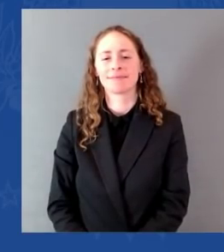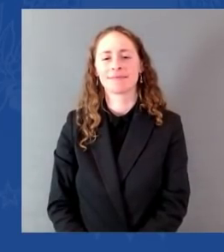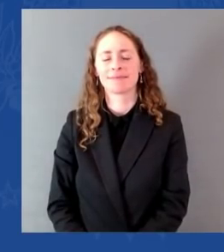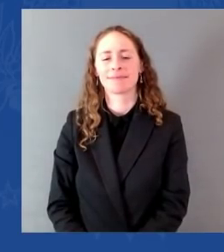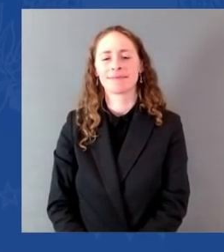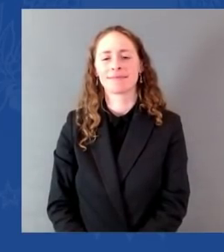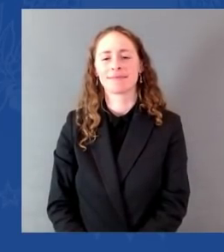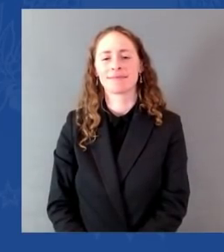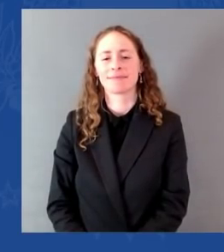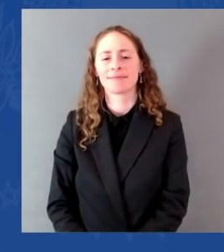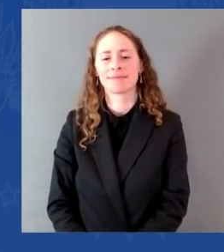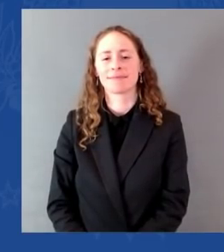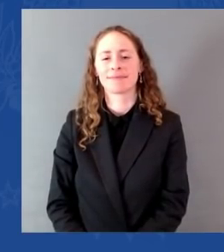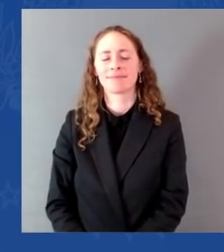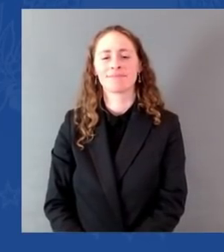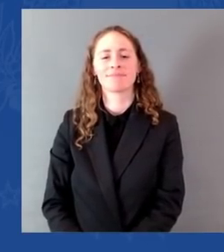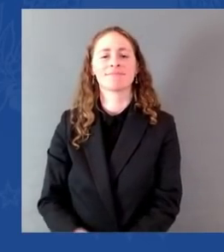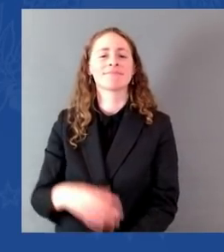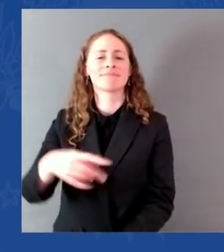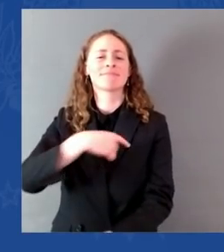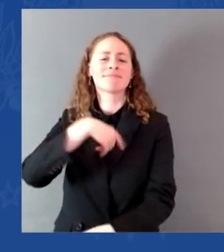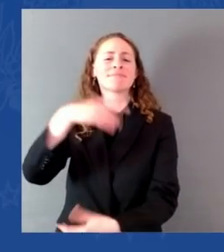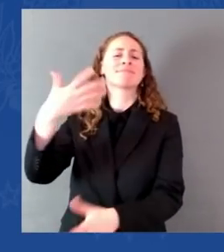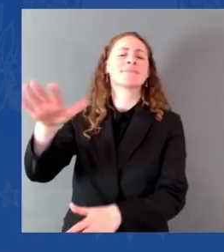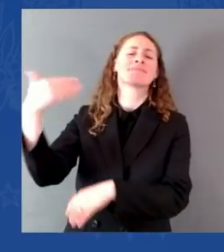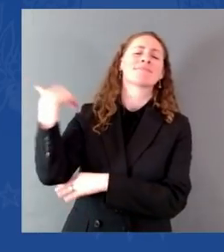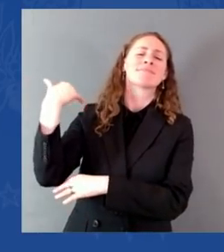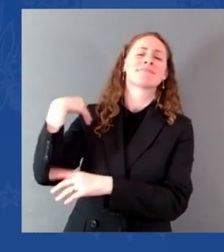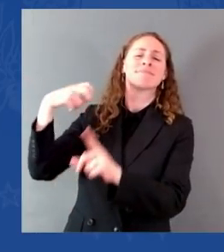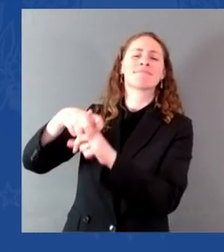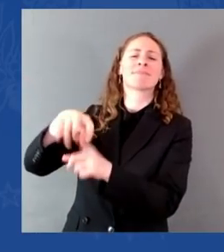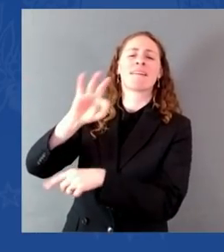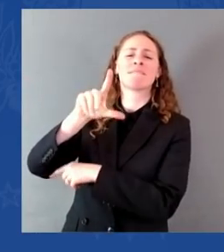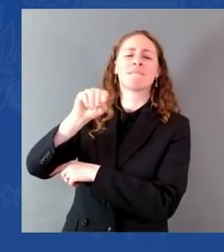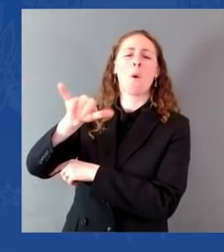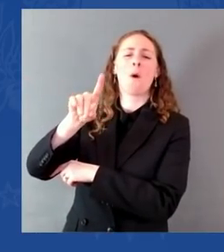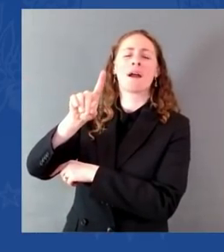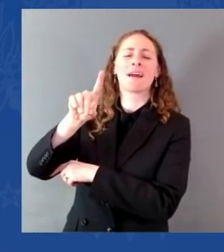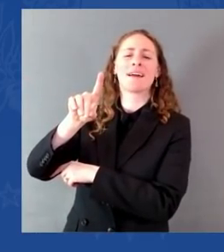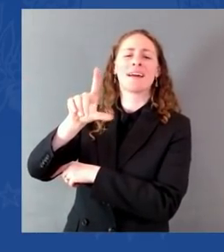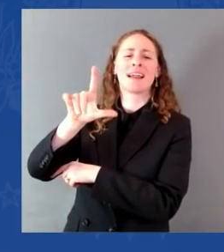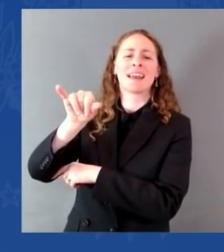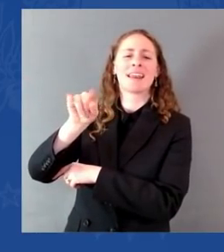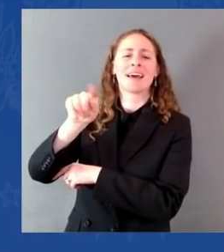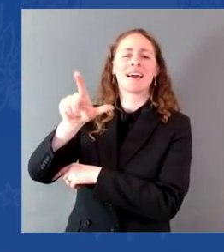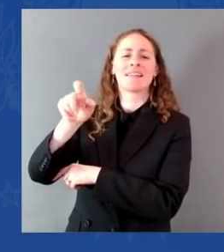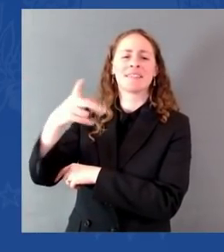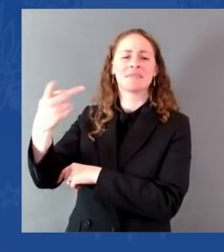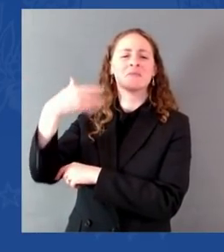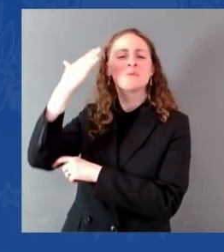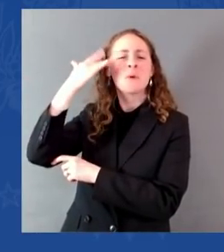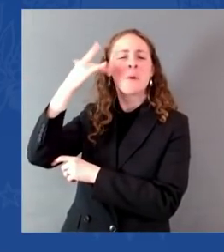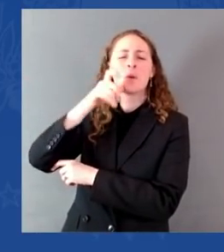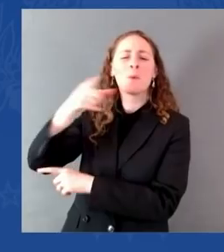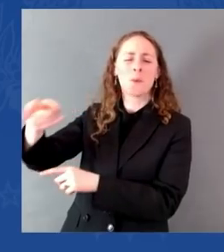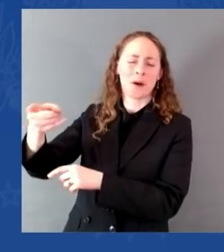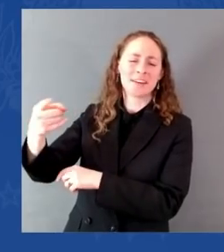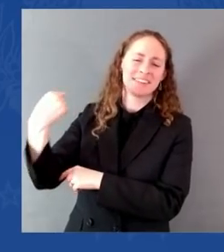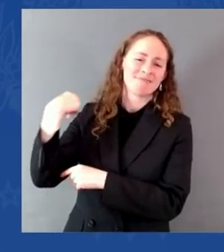if he could get his agent to see if I could walk on. You know, 50 -- every year, they allow 50 folks to walk on.